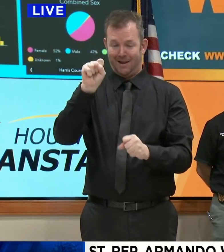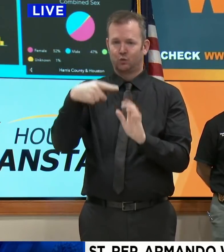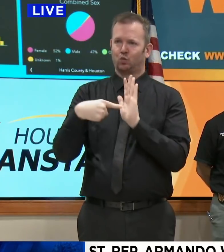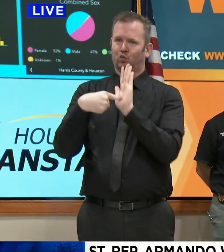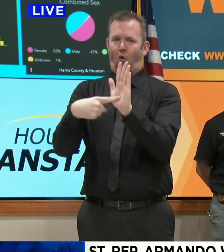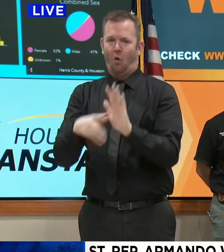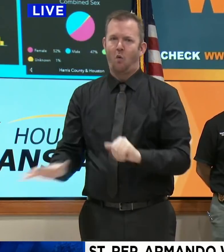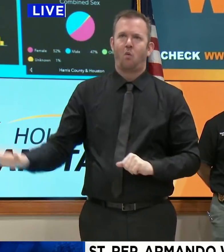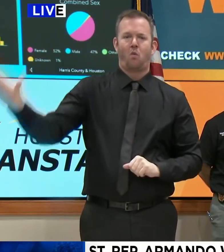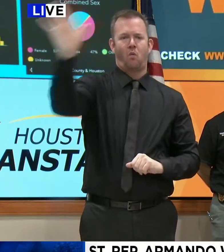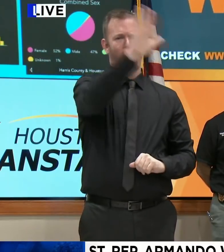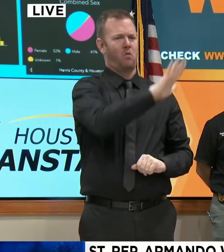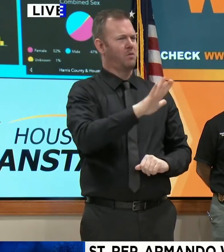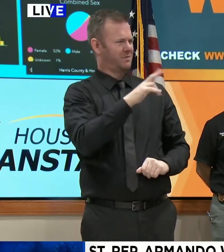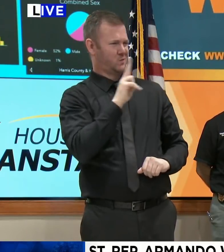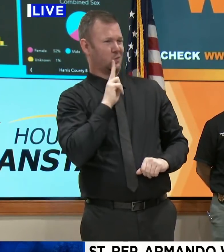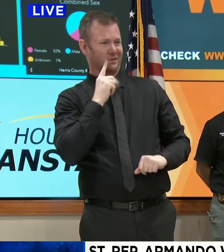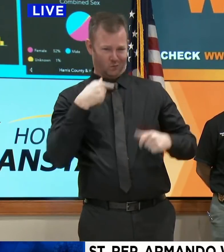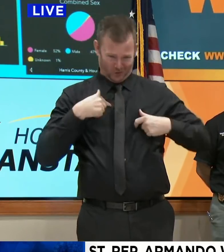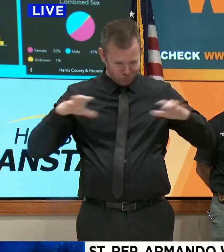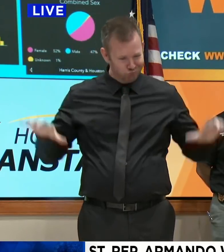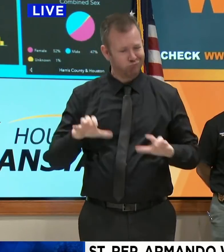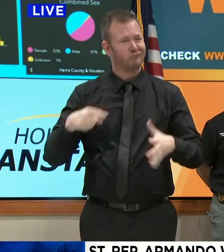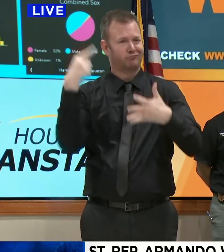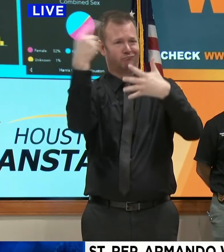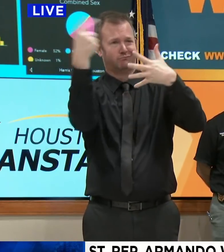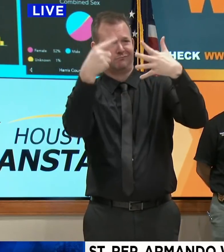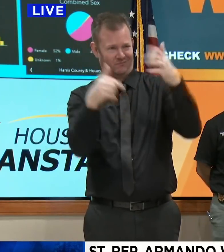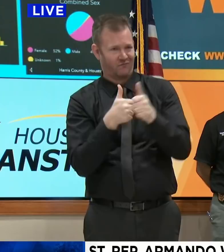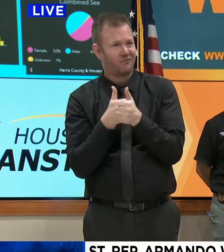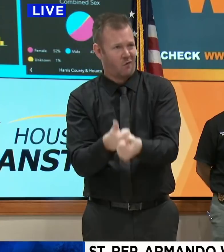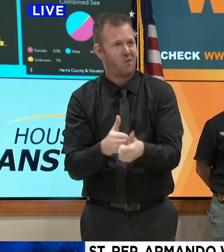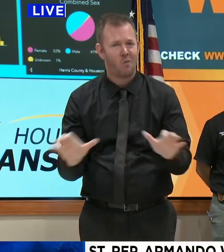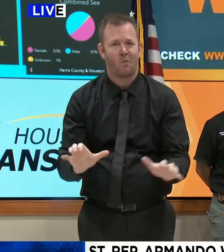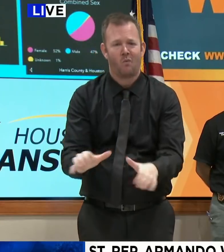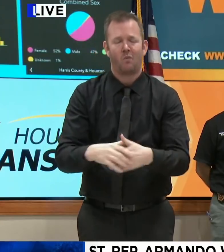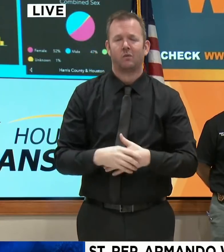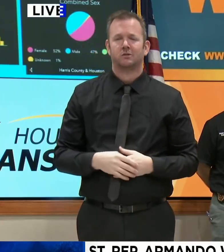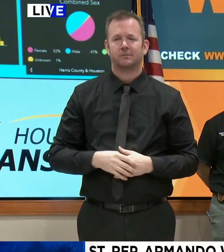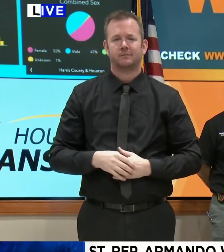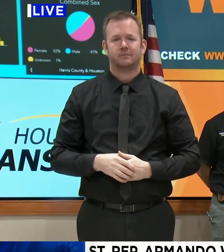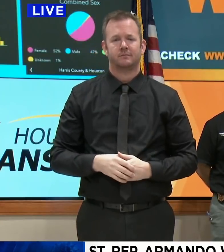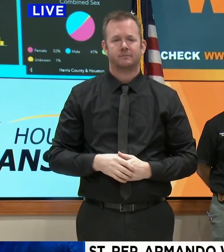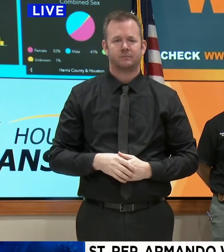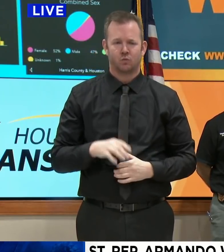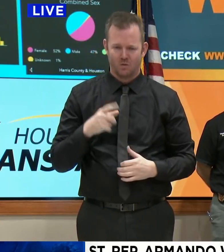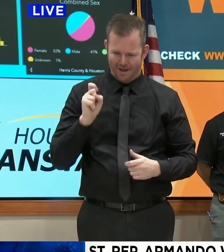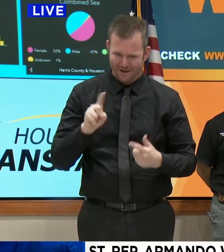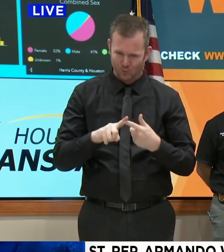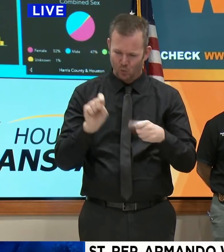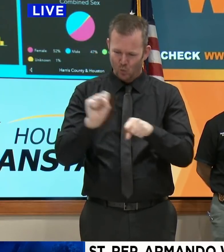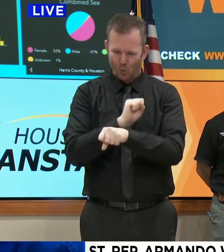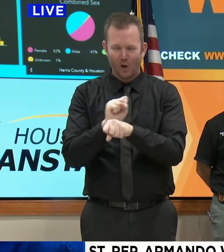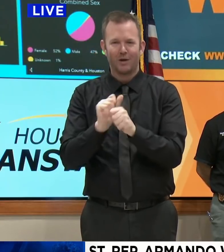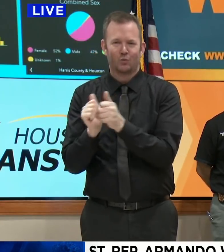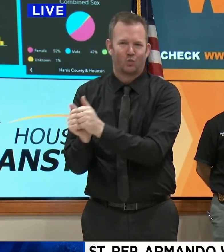But we have an opportunity here to show the country how to move to show the country how to move forward. forward. I look forward to working with